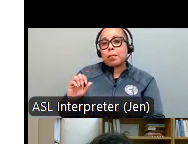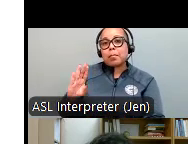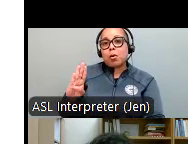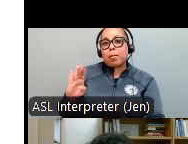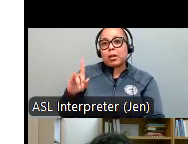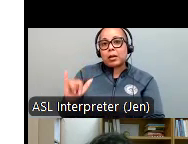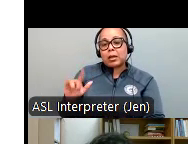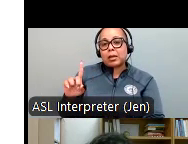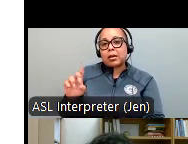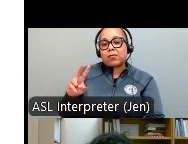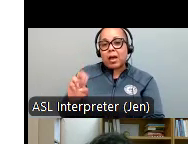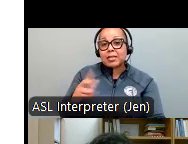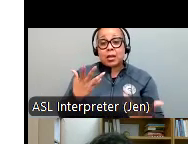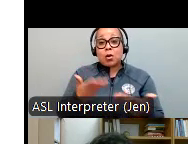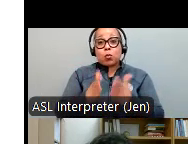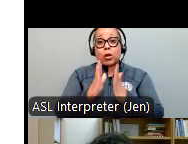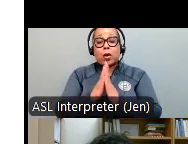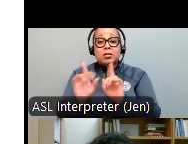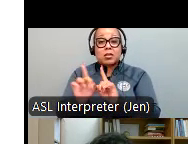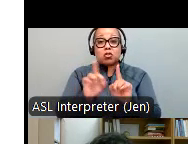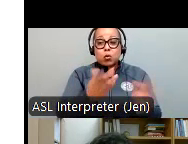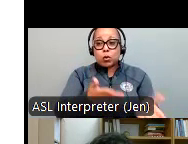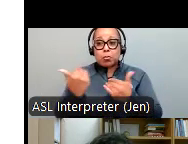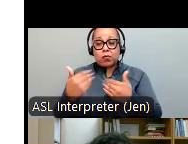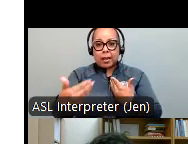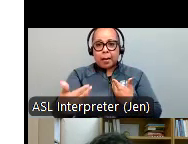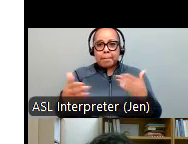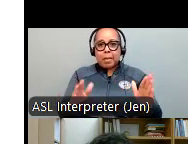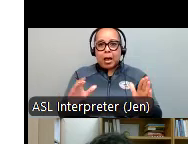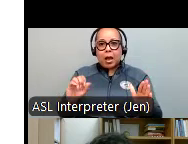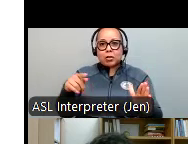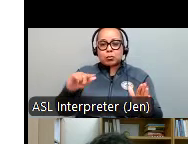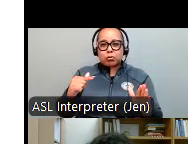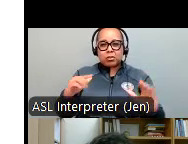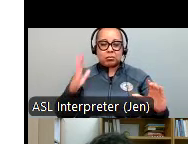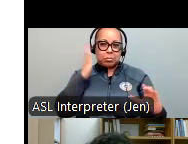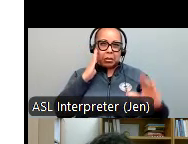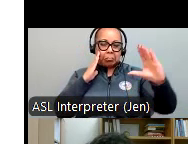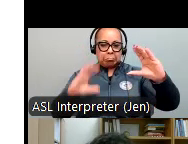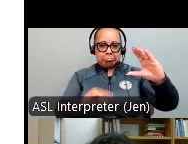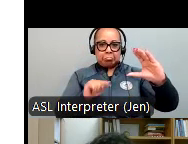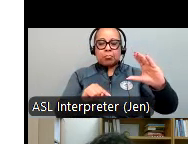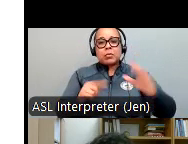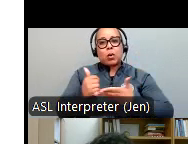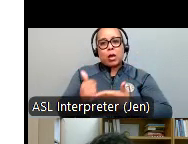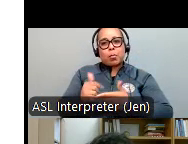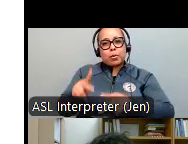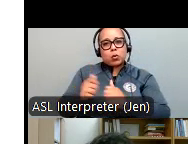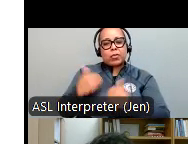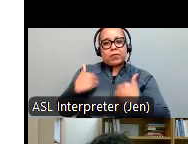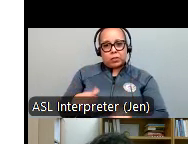requests such as removing box springs could be helpful to someone with a physical disability.